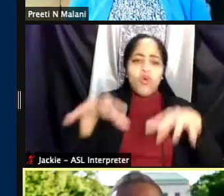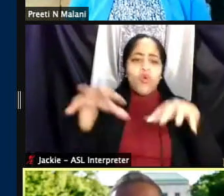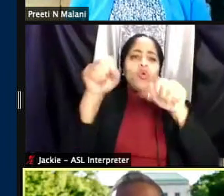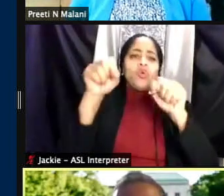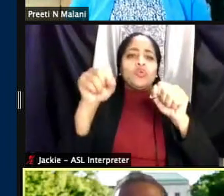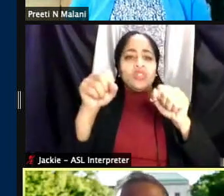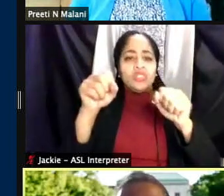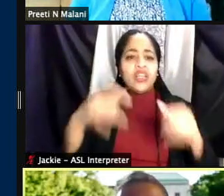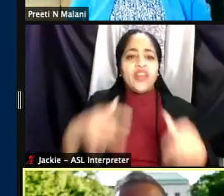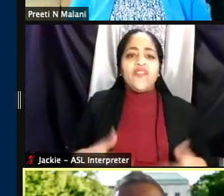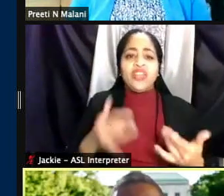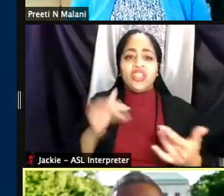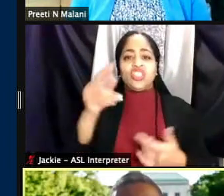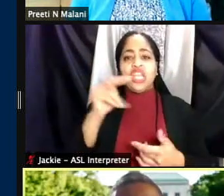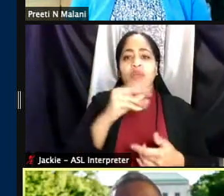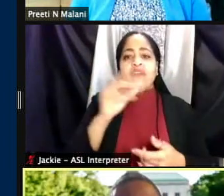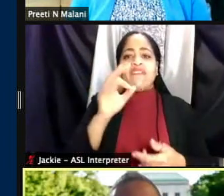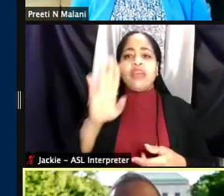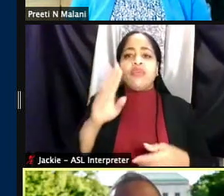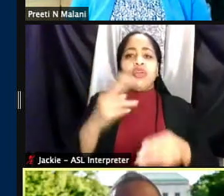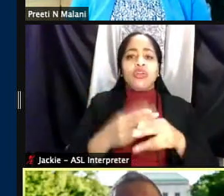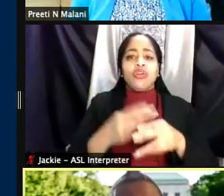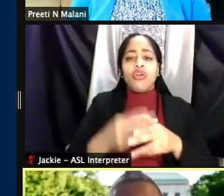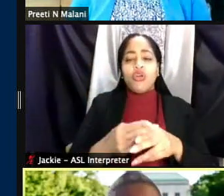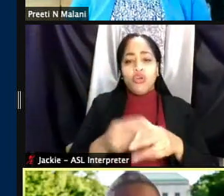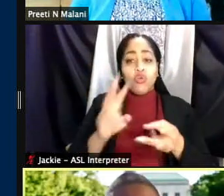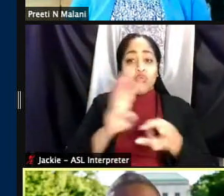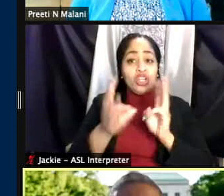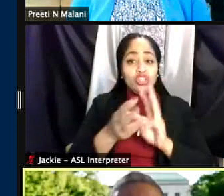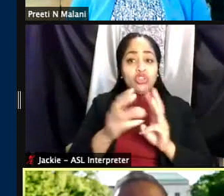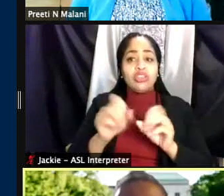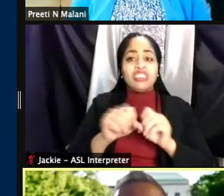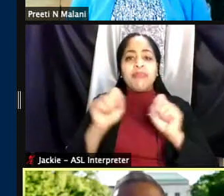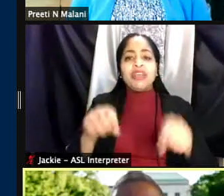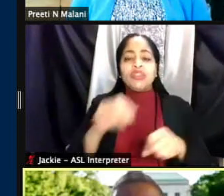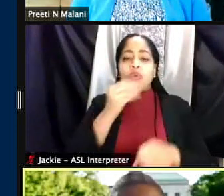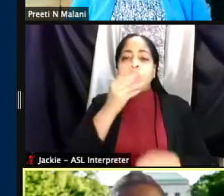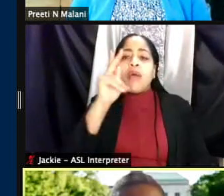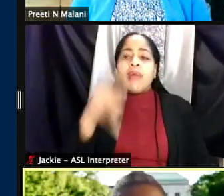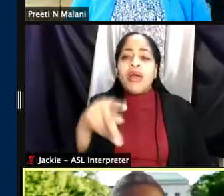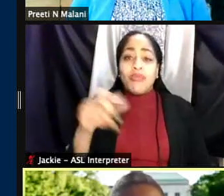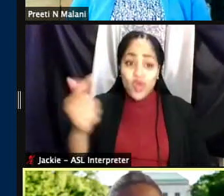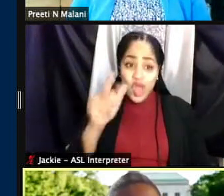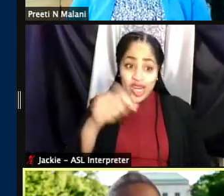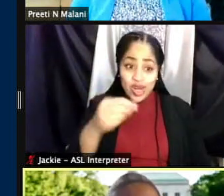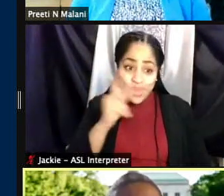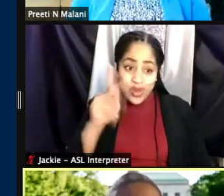in January and February called winter semester warmup. We all need to be warmed up in the winter.